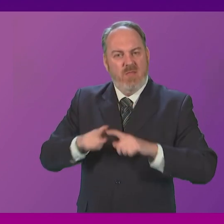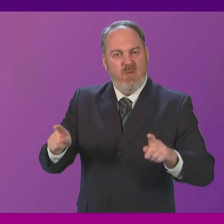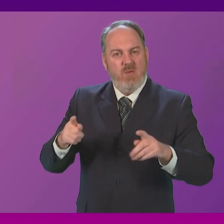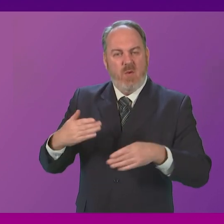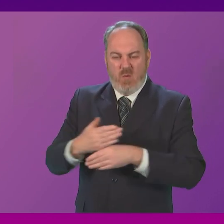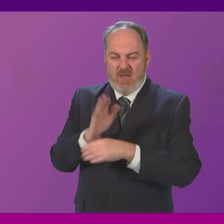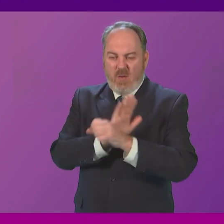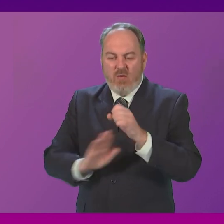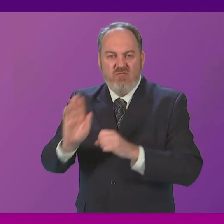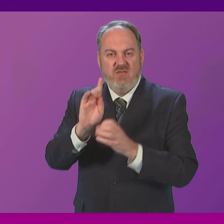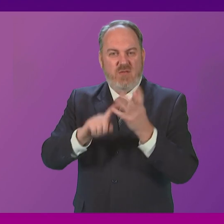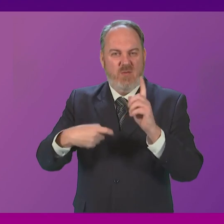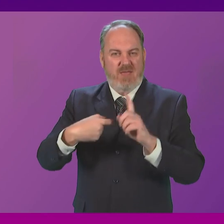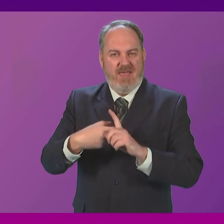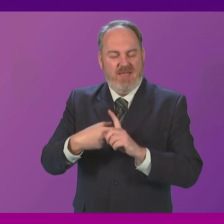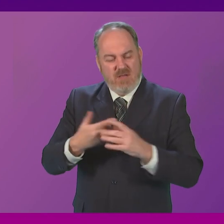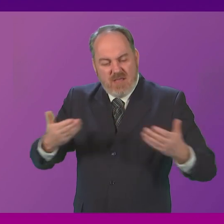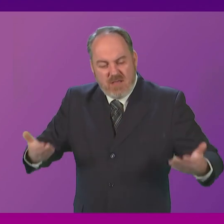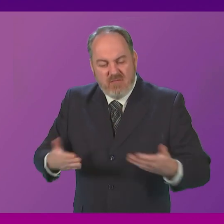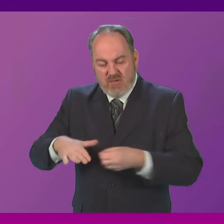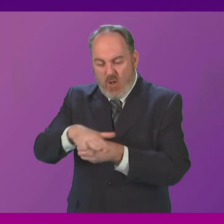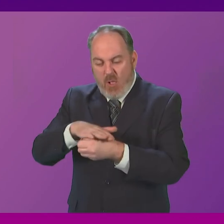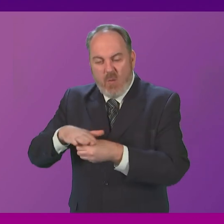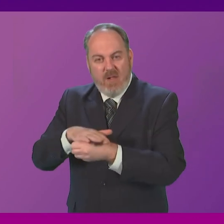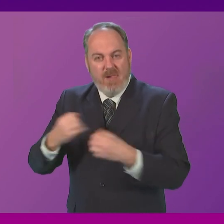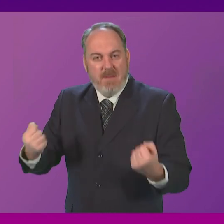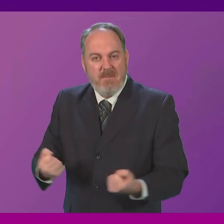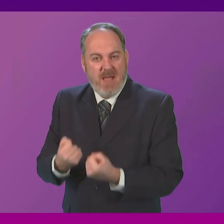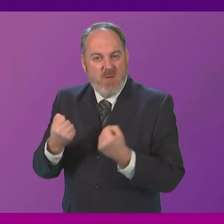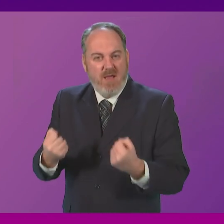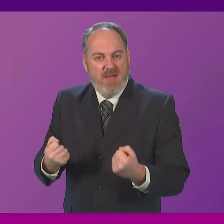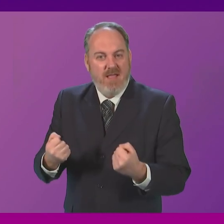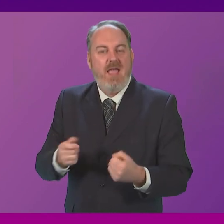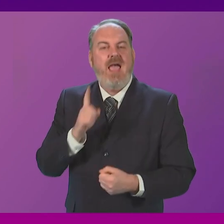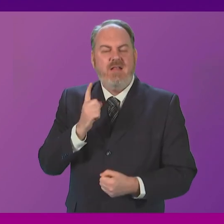We are the party of local power through federalism and, yes, we are the true party of Europe.